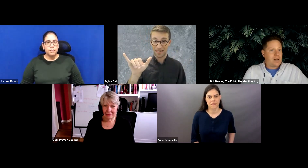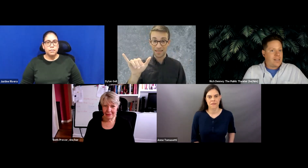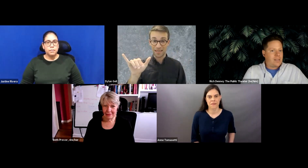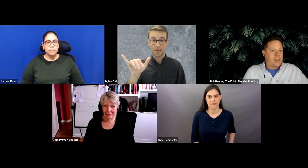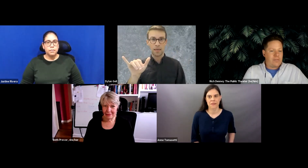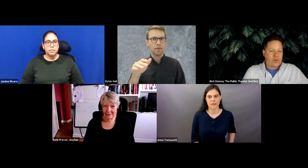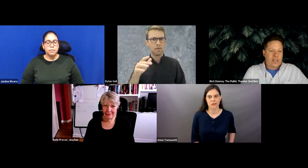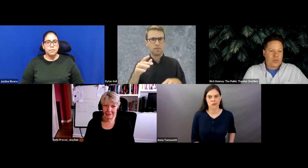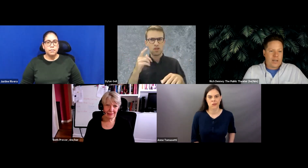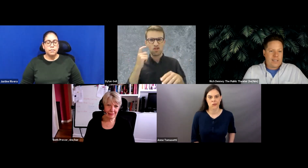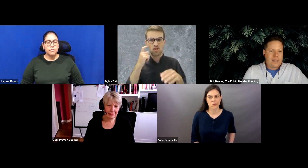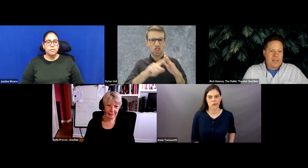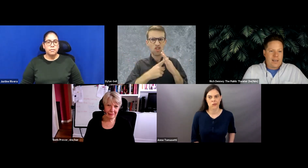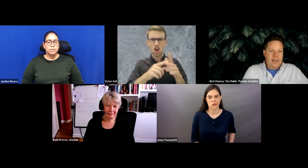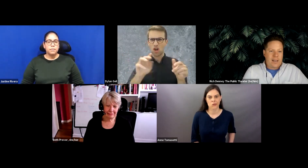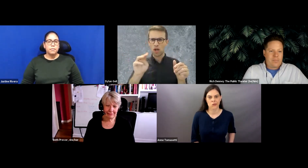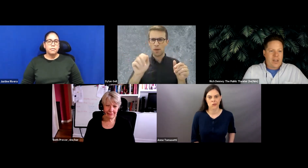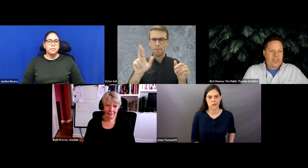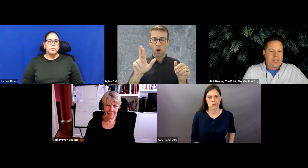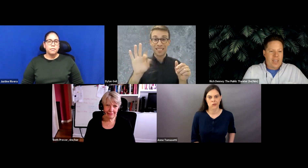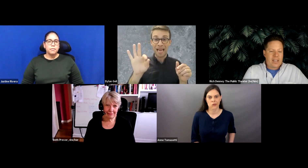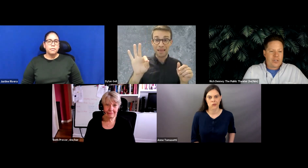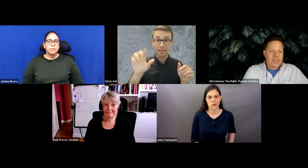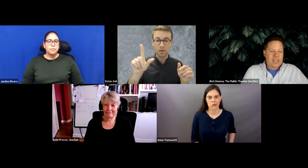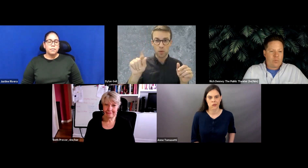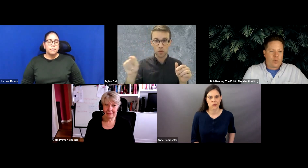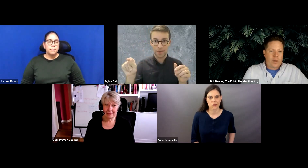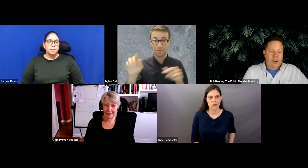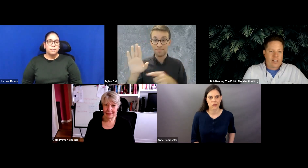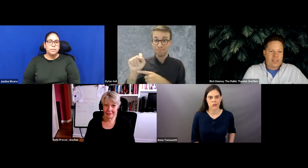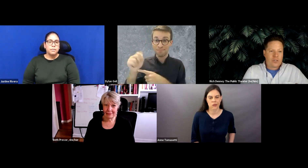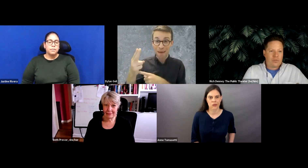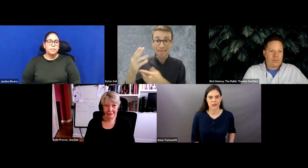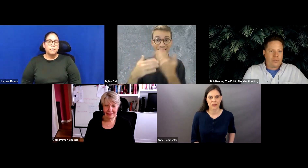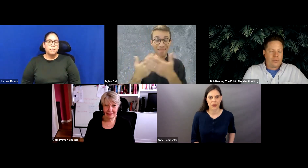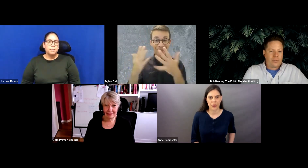9 of 2020. Beth and the Hands On team were preparing to do the